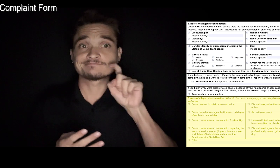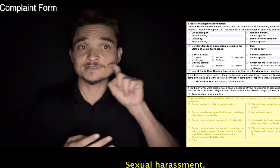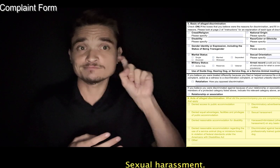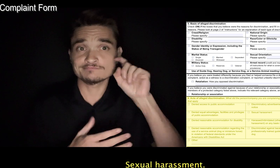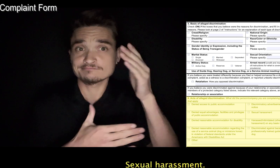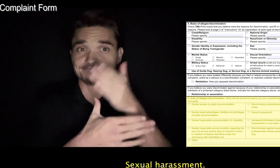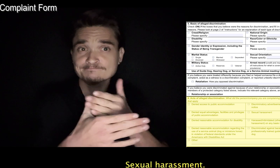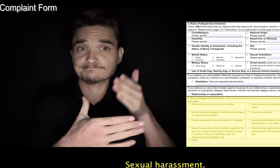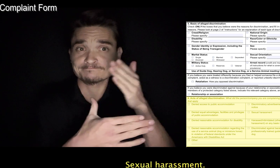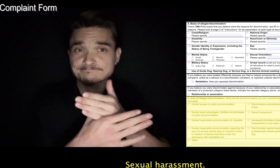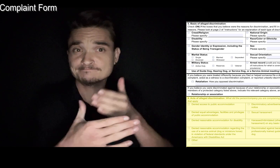Sexual harassment.